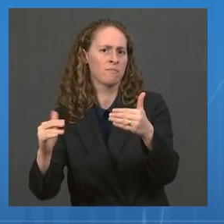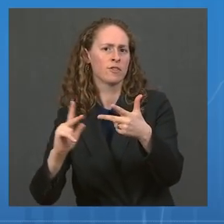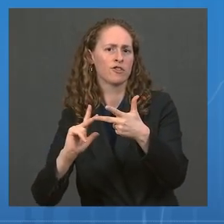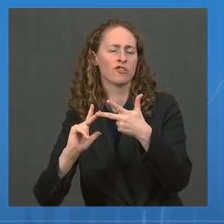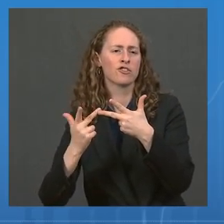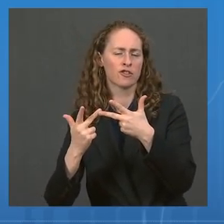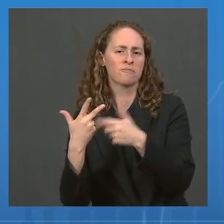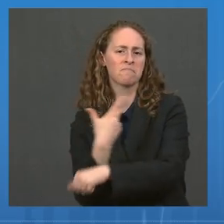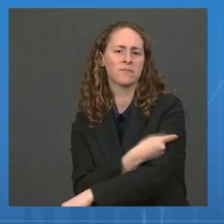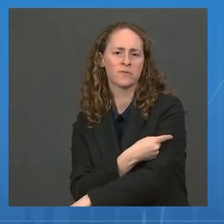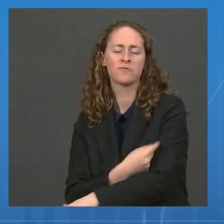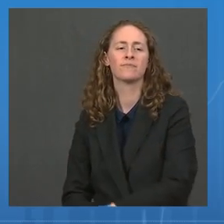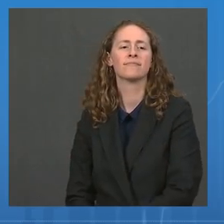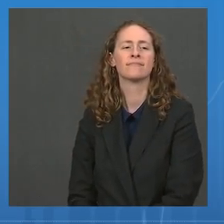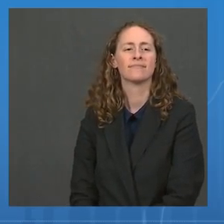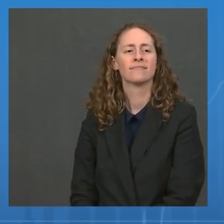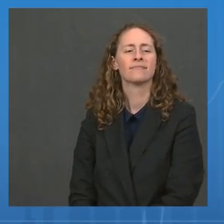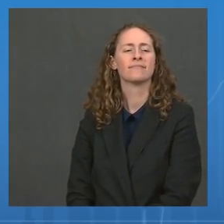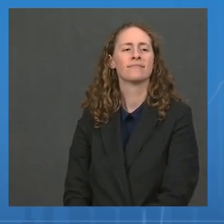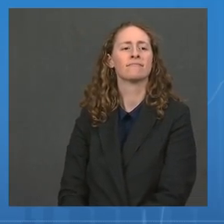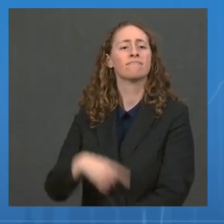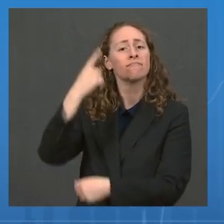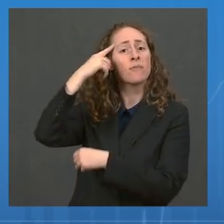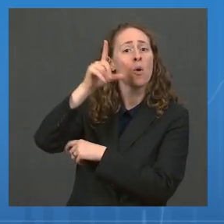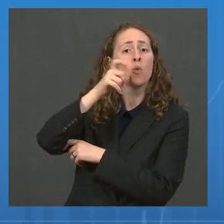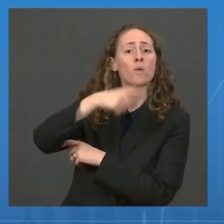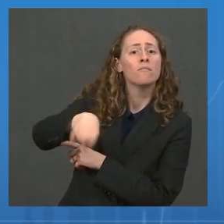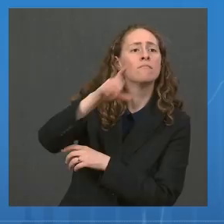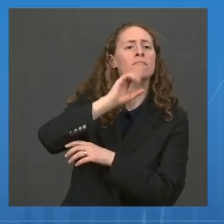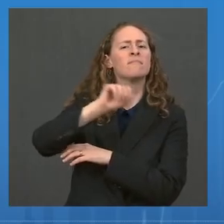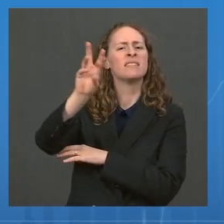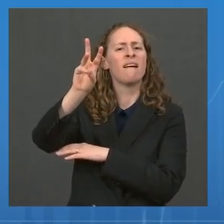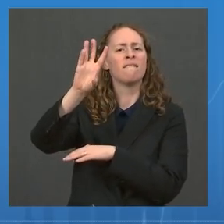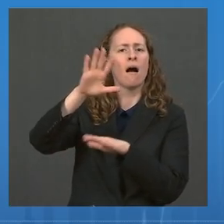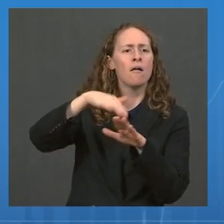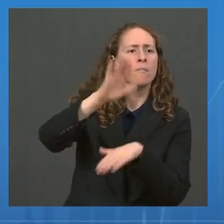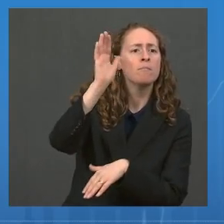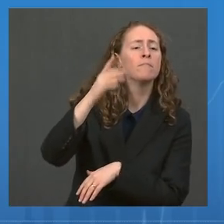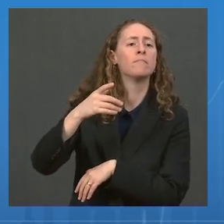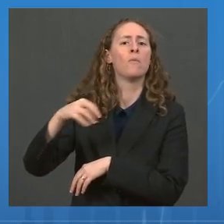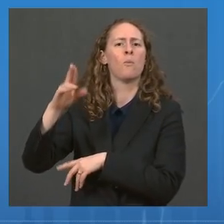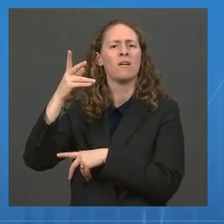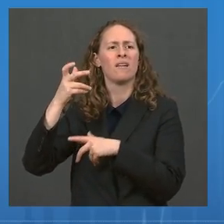and those at high risk of exposure and transmission because of occupational and institutional risk